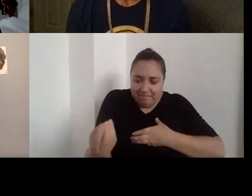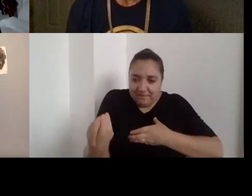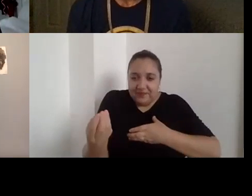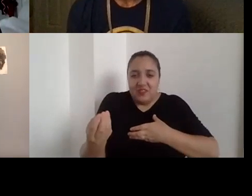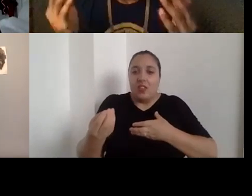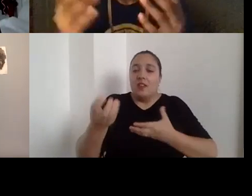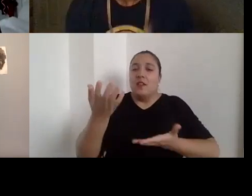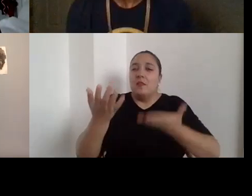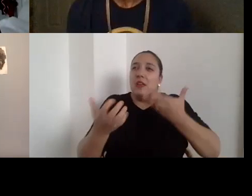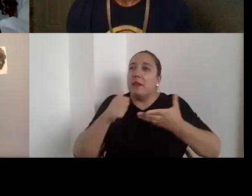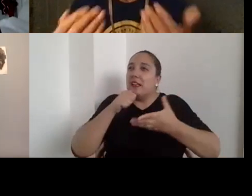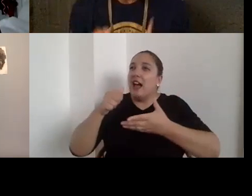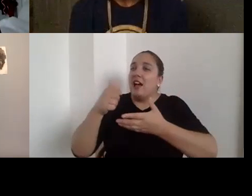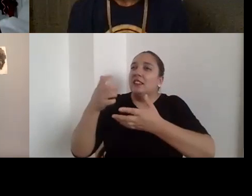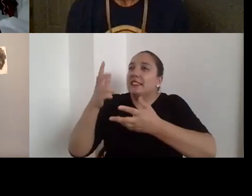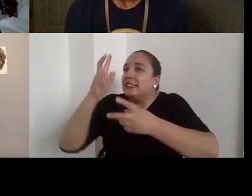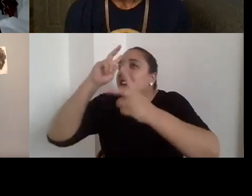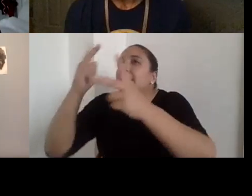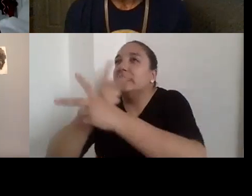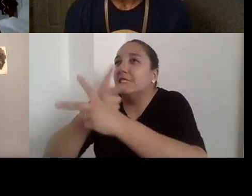How is it used to seek ourselves?